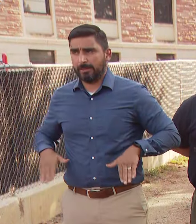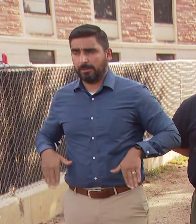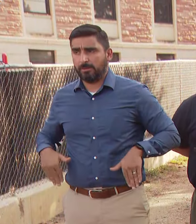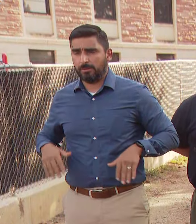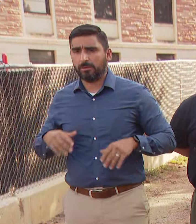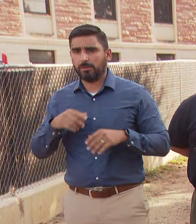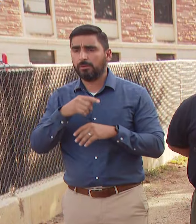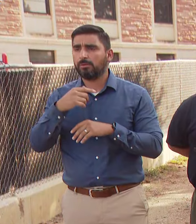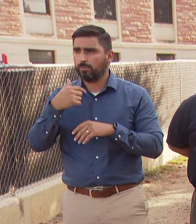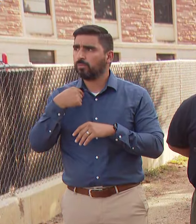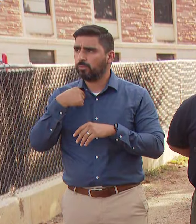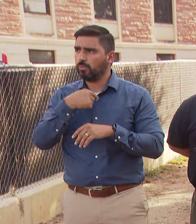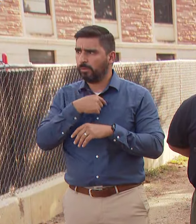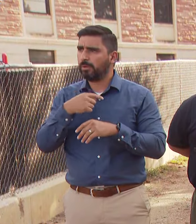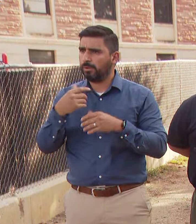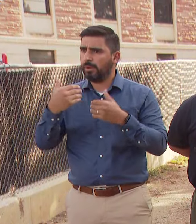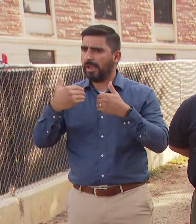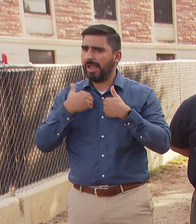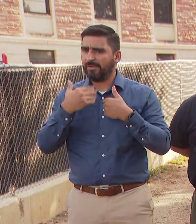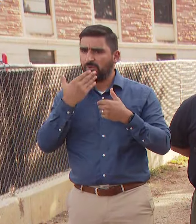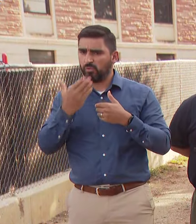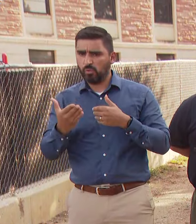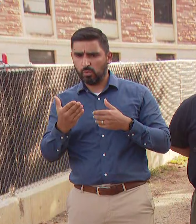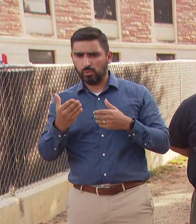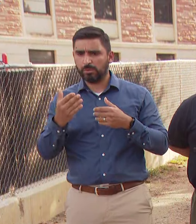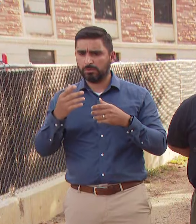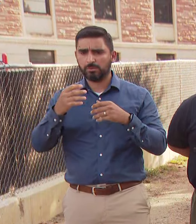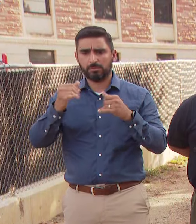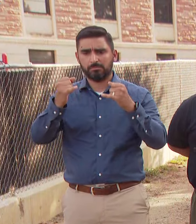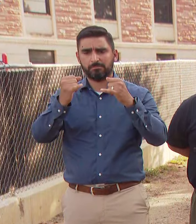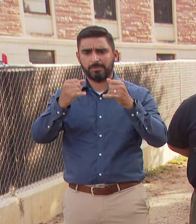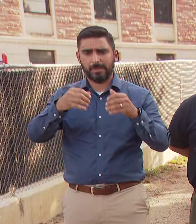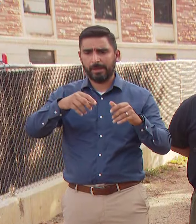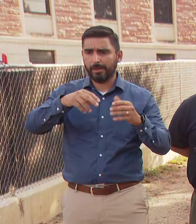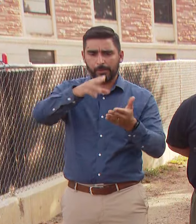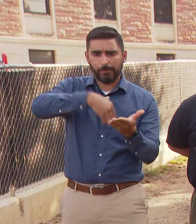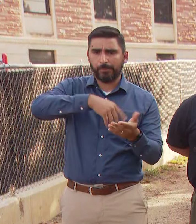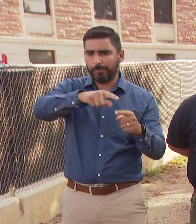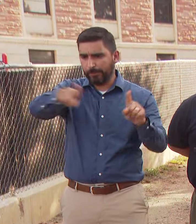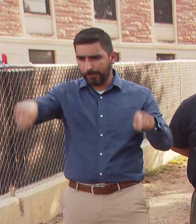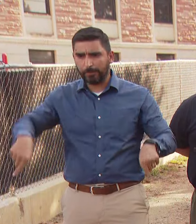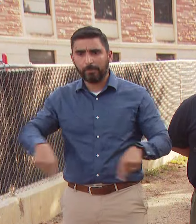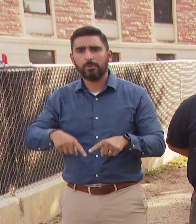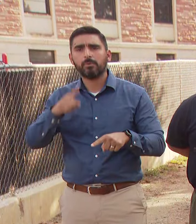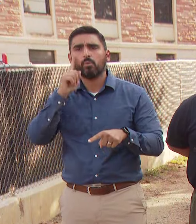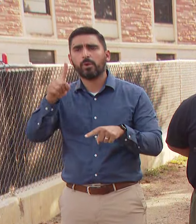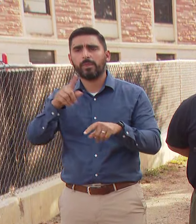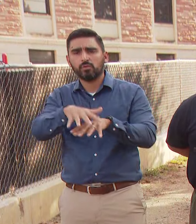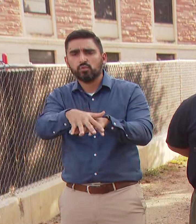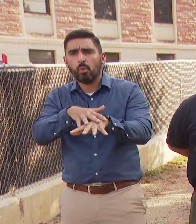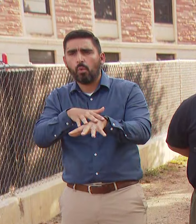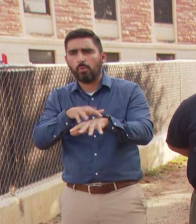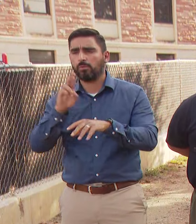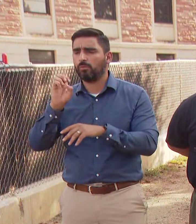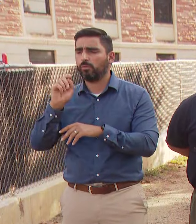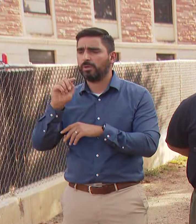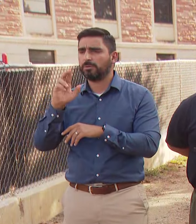I think we have a pretty good line painted around it with retardant, but I'm not confident saying it's contained until we know for